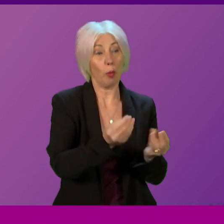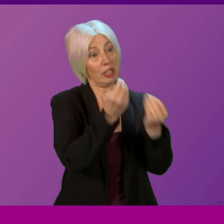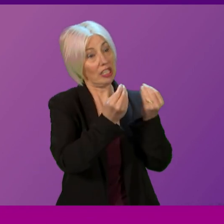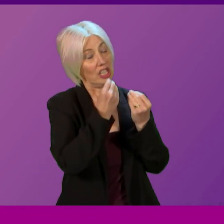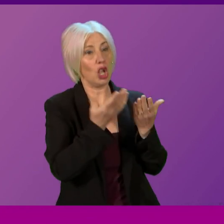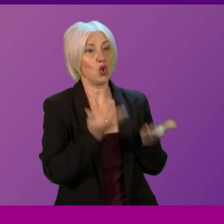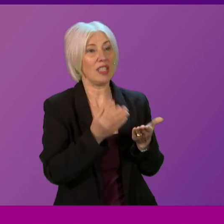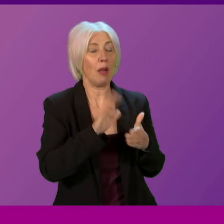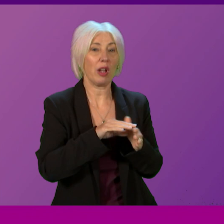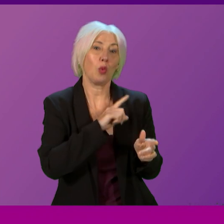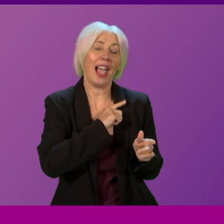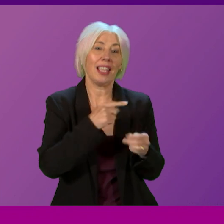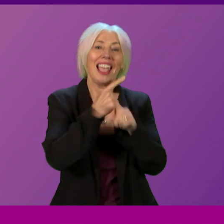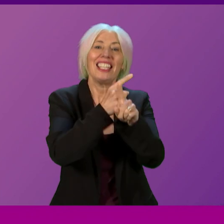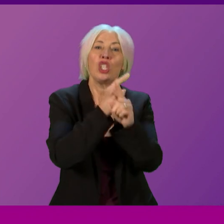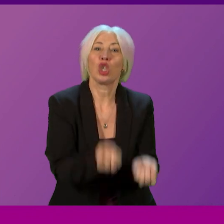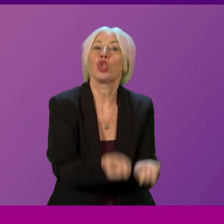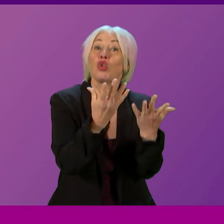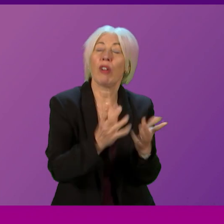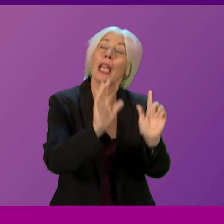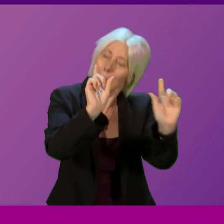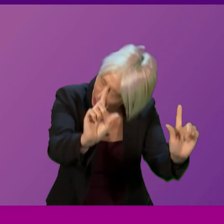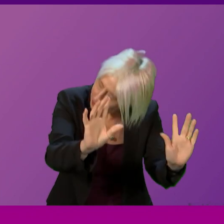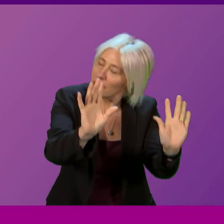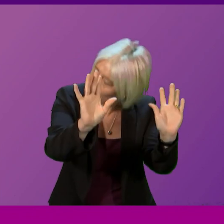are on strike. Let us go back to the figures.